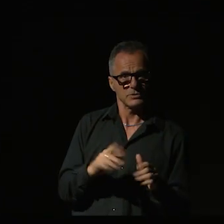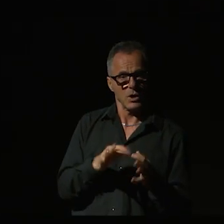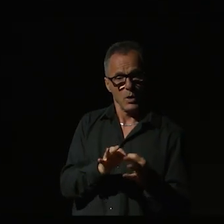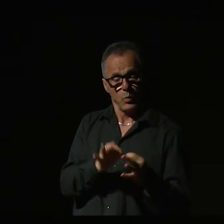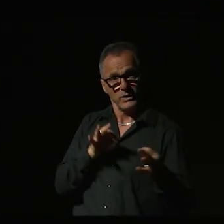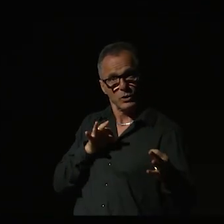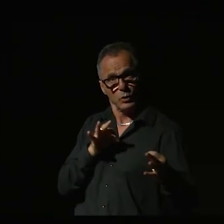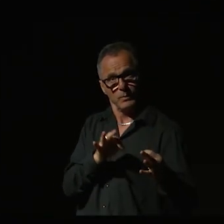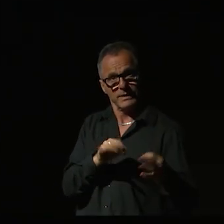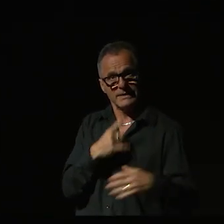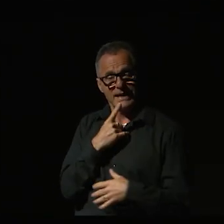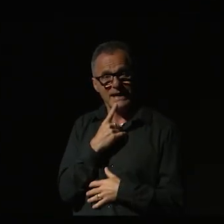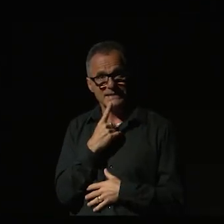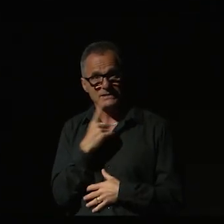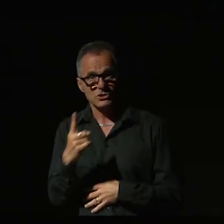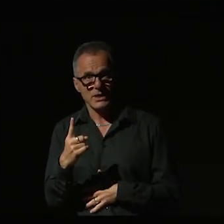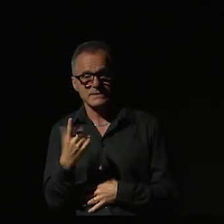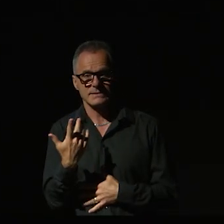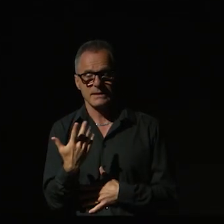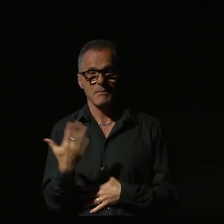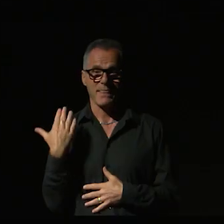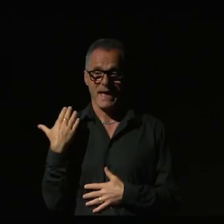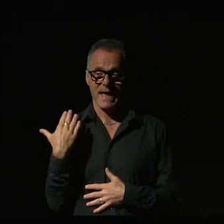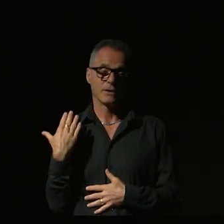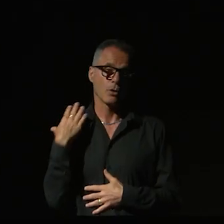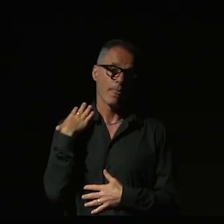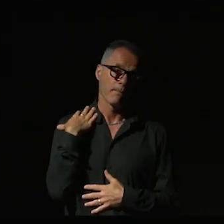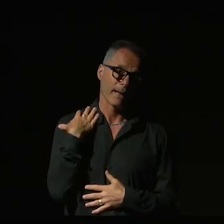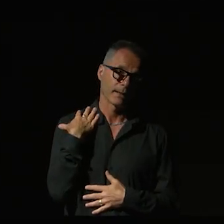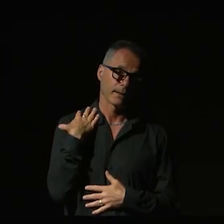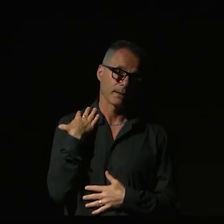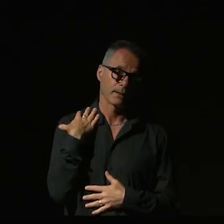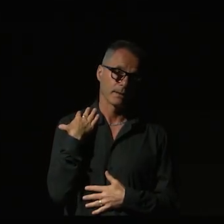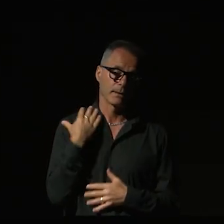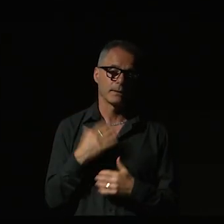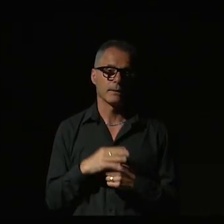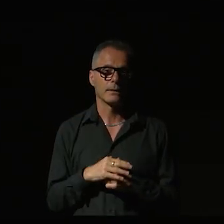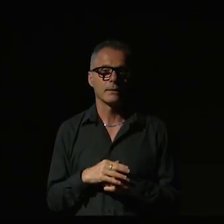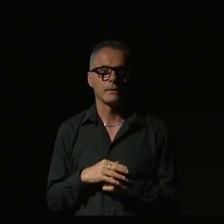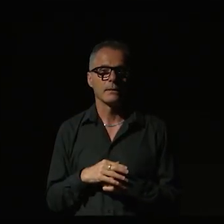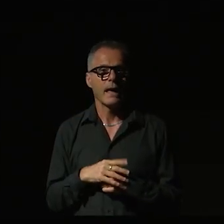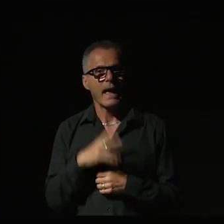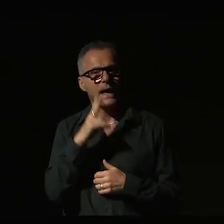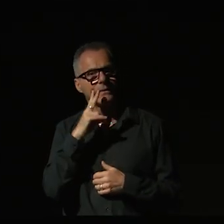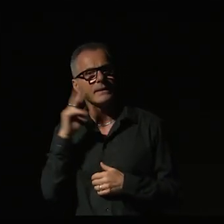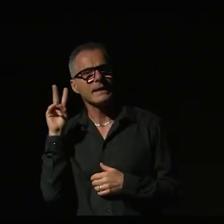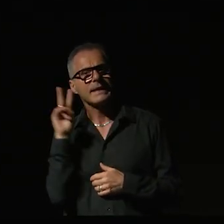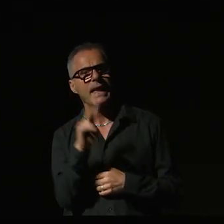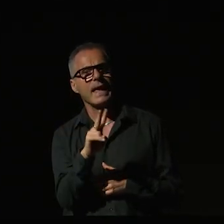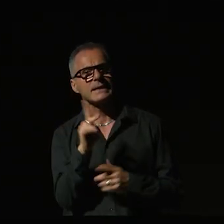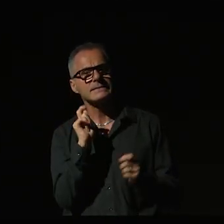as suggested by the remnant of a hand on her back, her engaging gaze is entirely the work